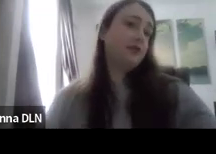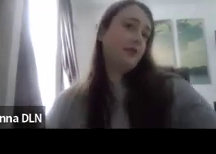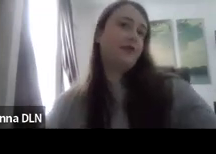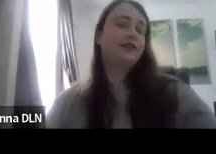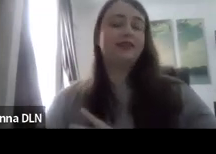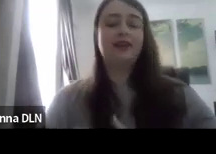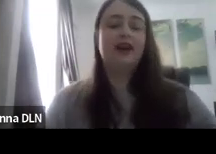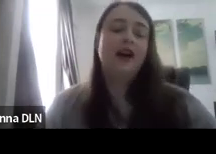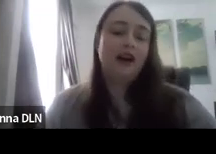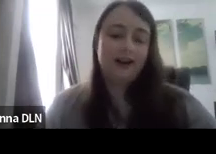resolve things.